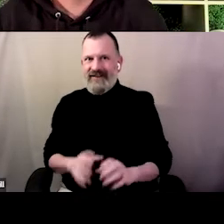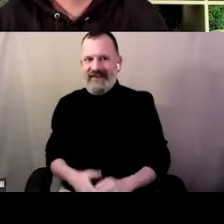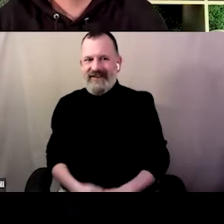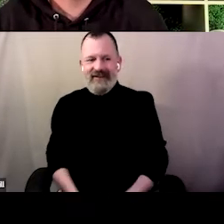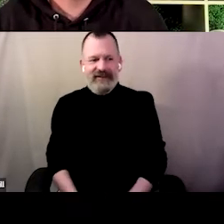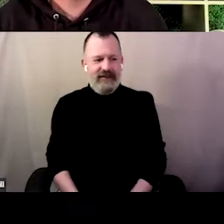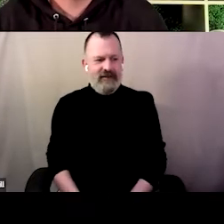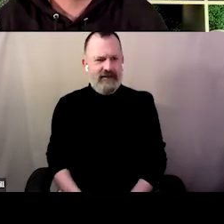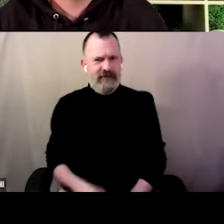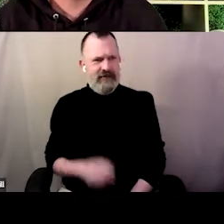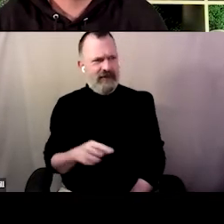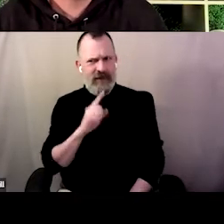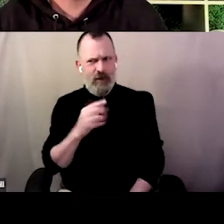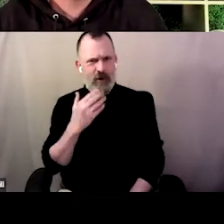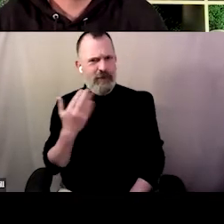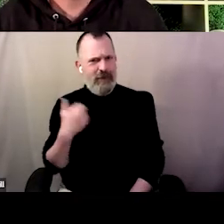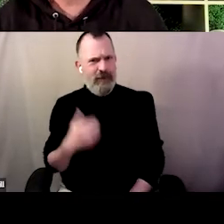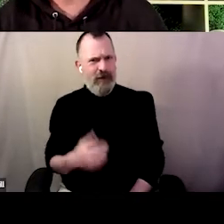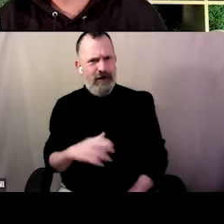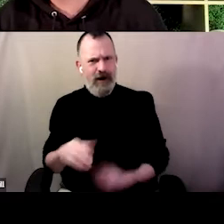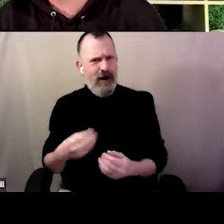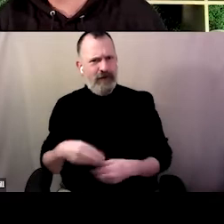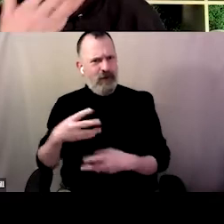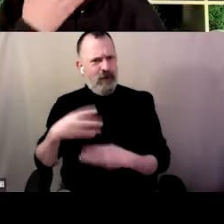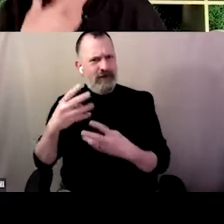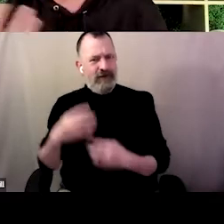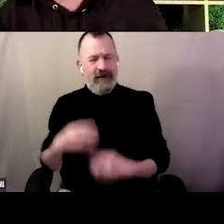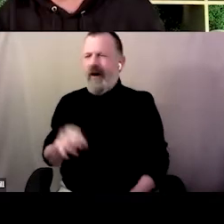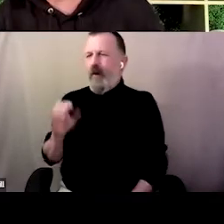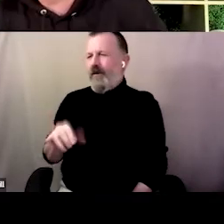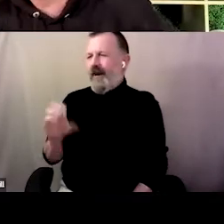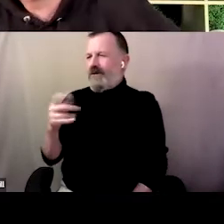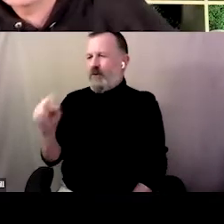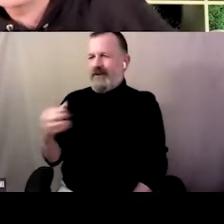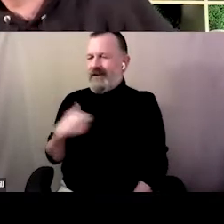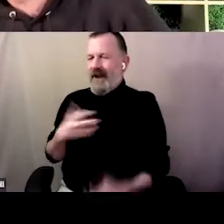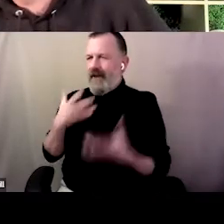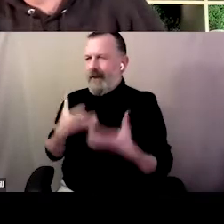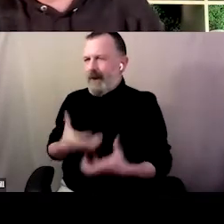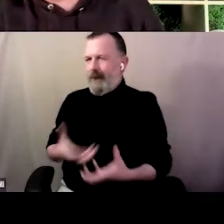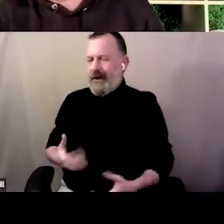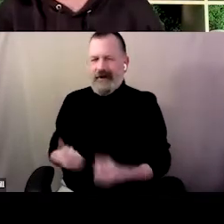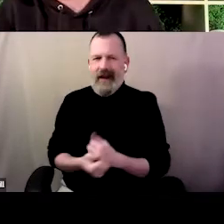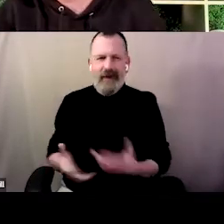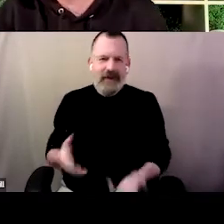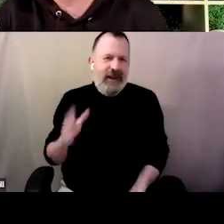Rick Mislan: All the questions are all lining up CalebBarlow: Well, that was because it was Chris He's got the CalebBarlow: You got to ask some questions.